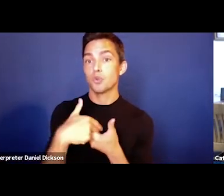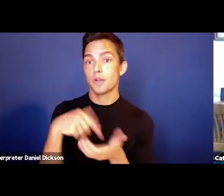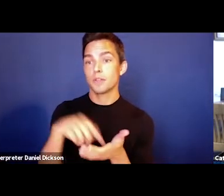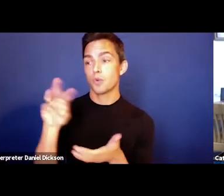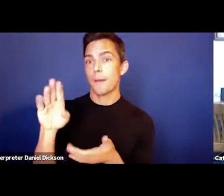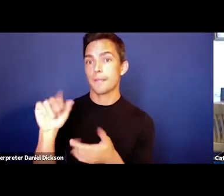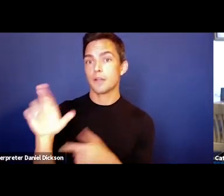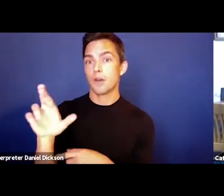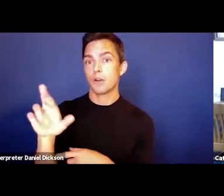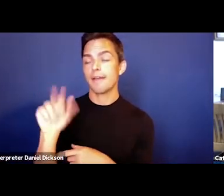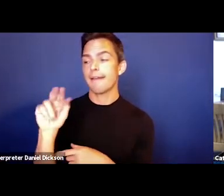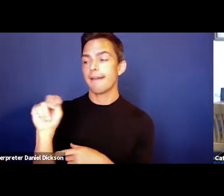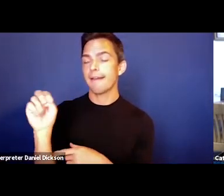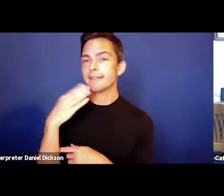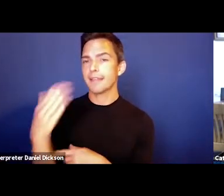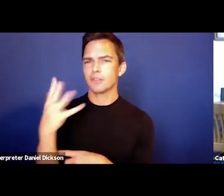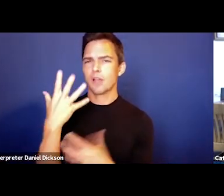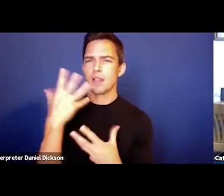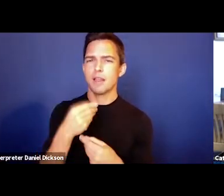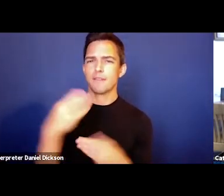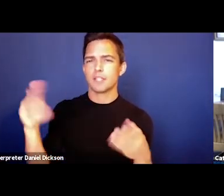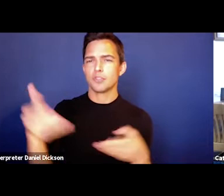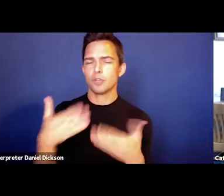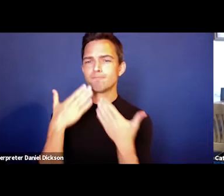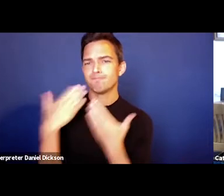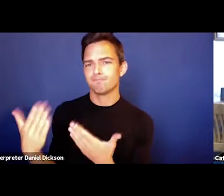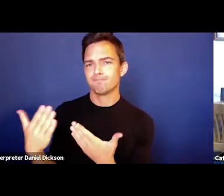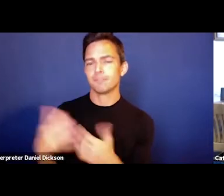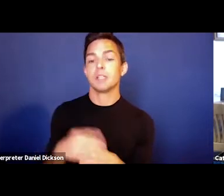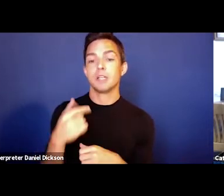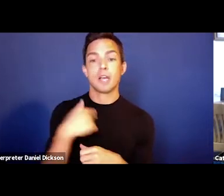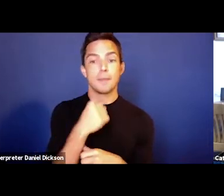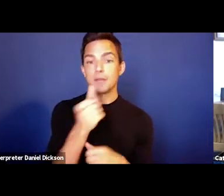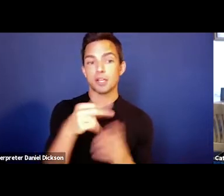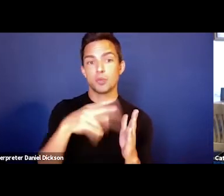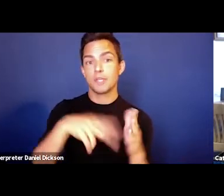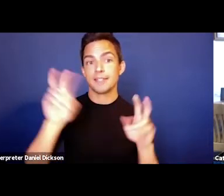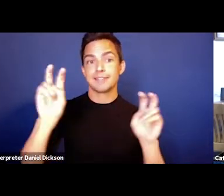to Anne for giving such a lovely introduction. I am not going to read the title again, it's a